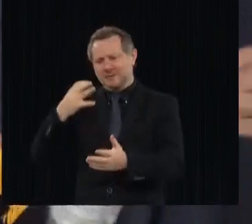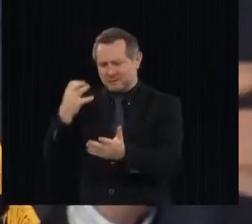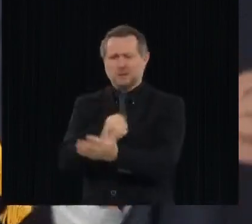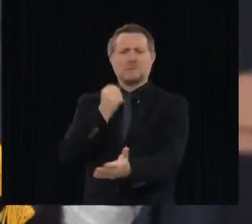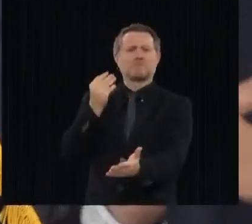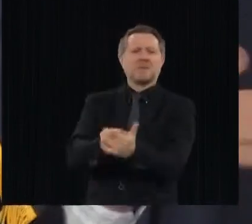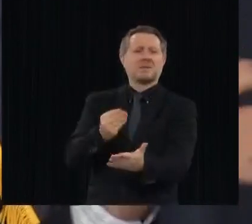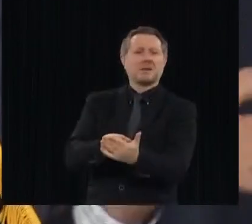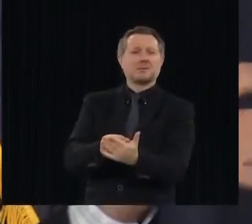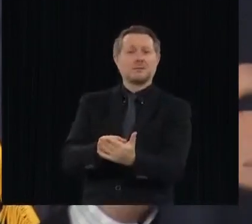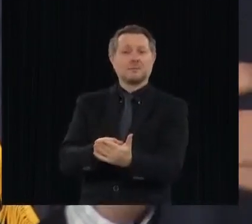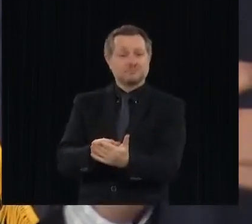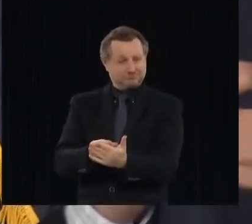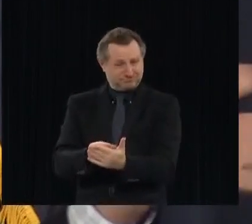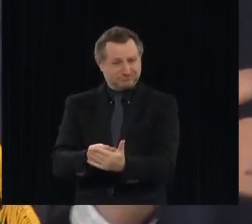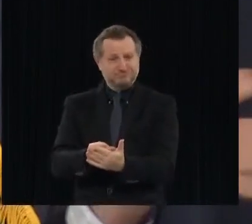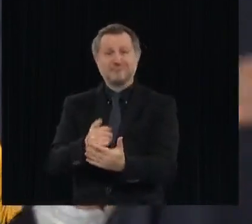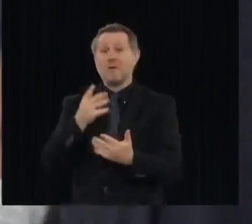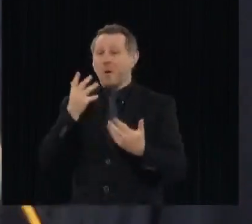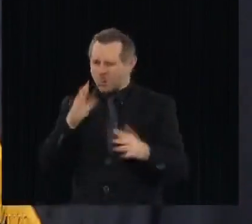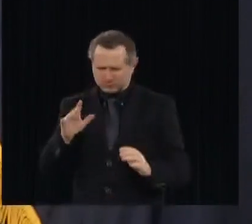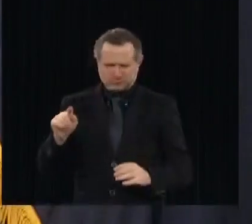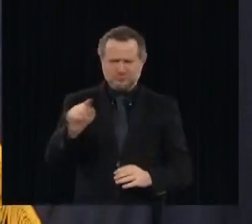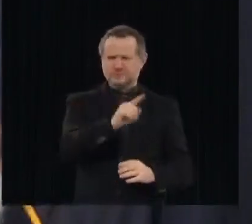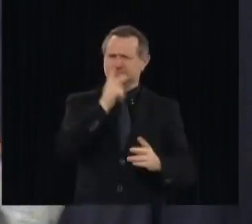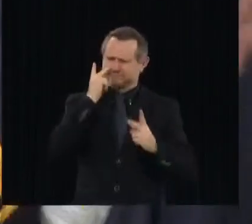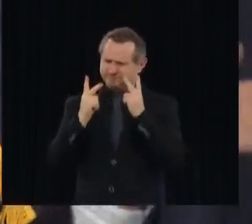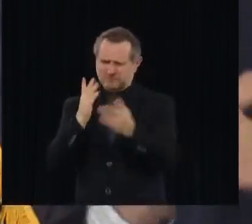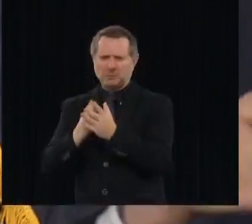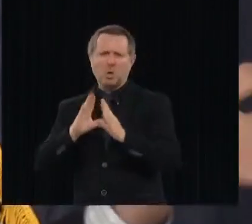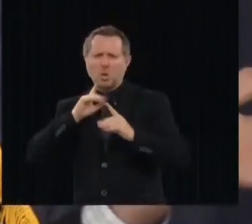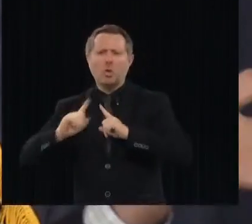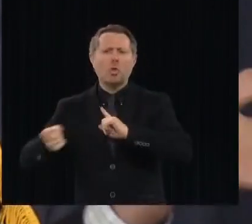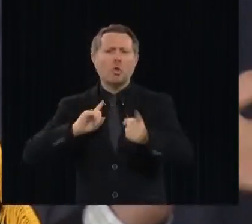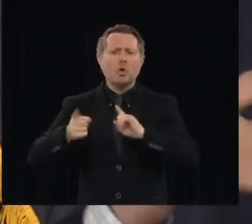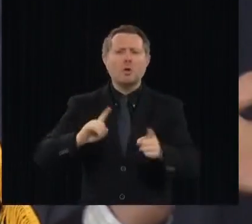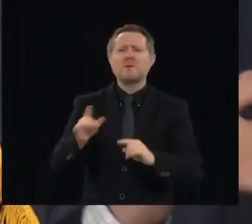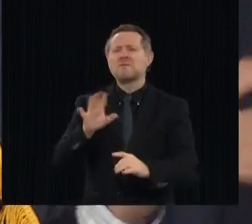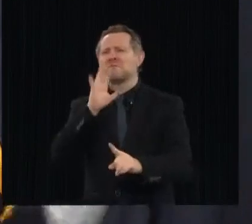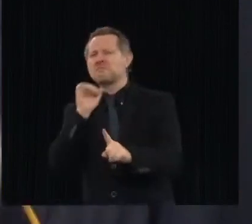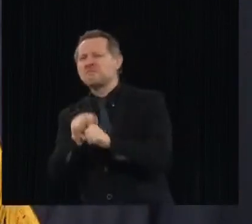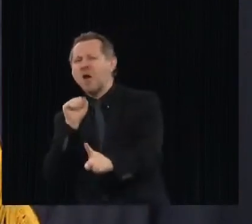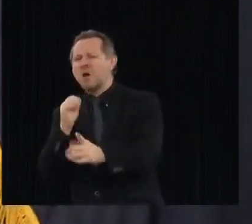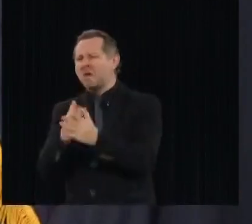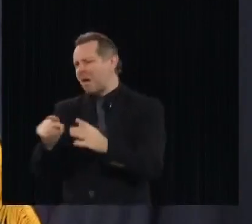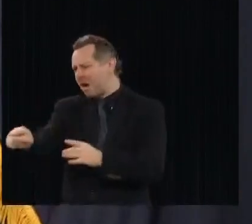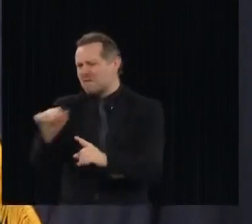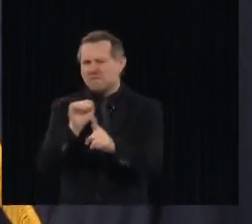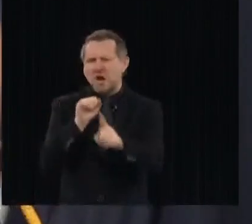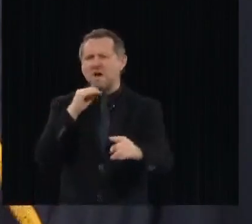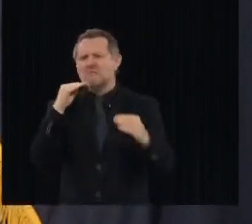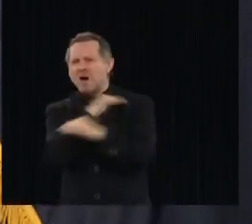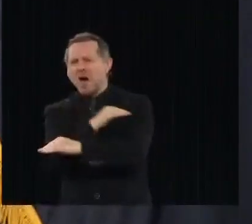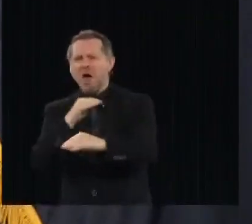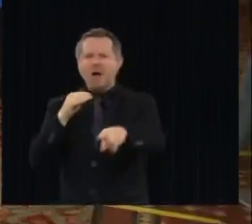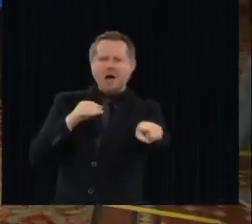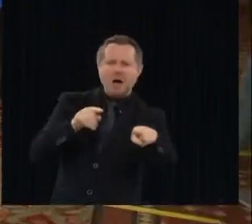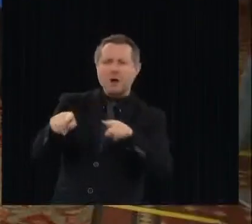BUT WE STILL HAVE TO MAKE SURE ELIGIBLE PEOPLE RECEIVE IT.